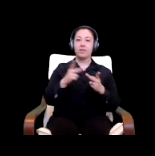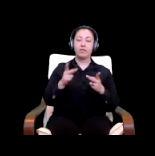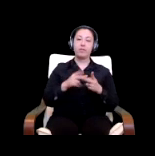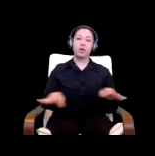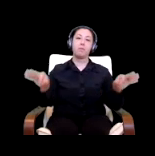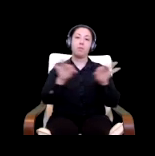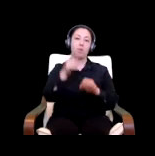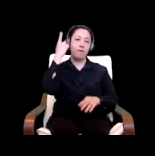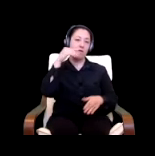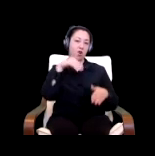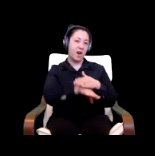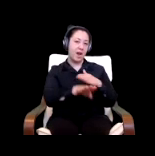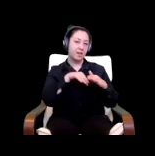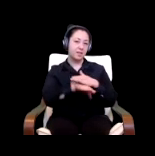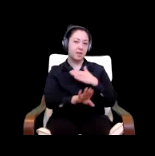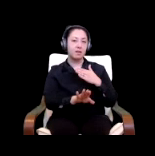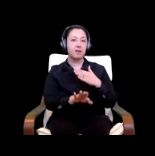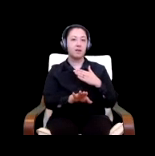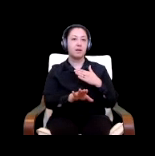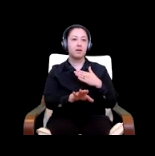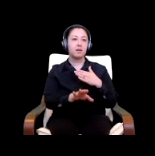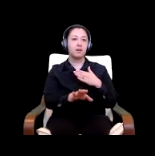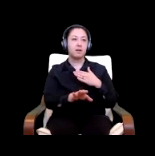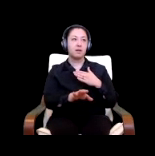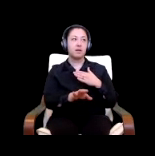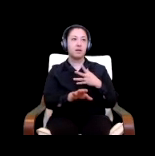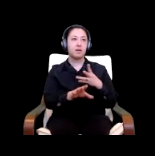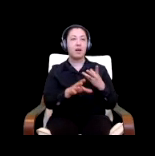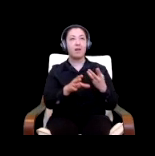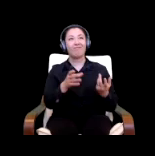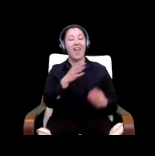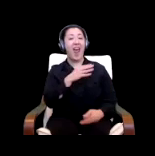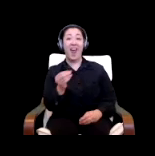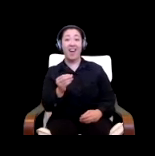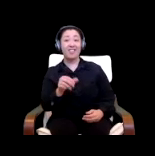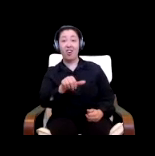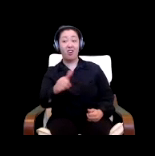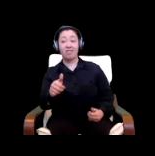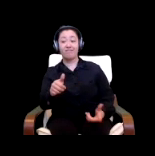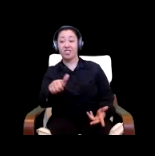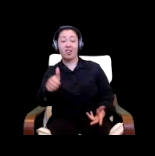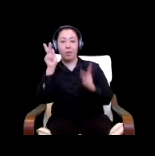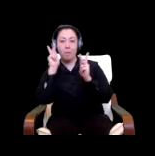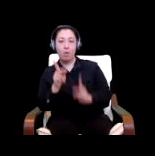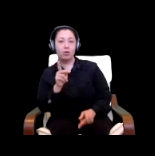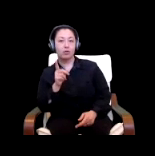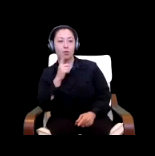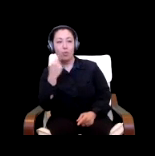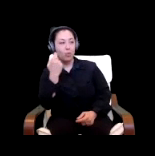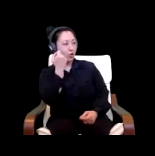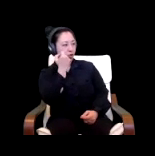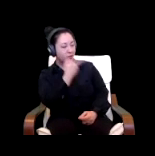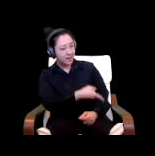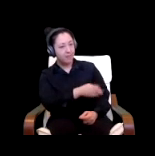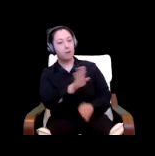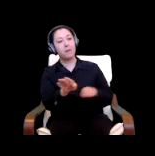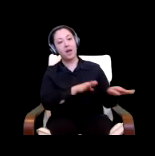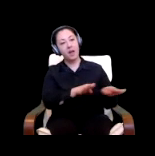access and being a person who understands their behaviors and can provide a bridge between